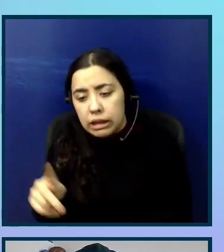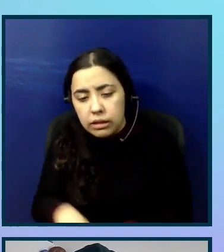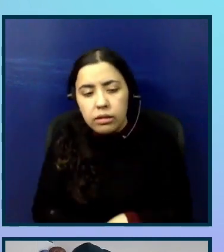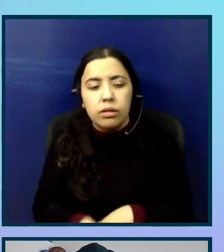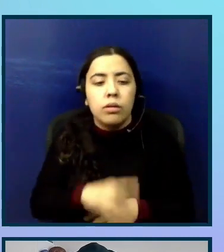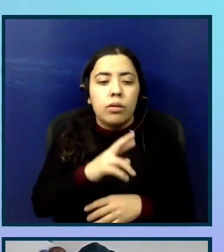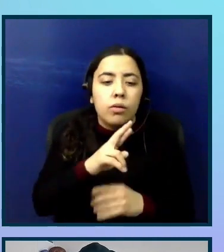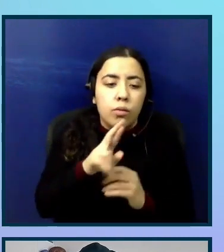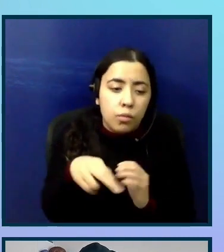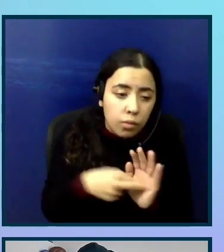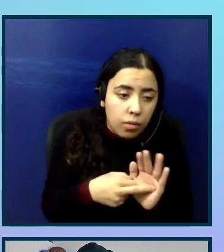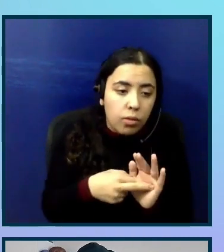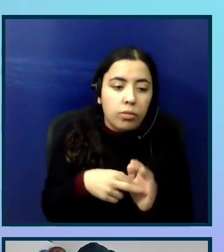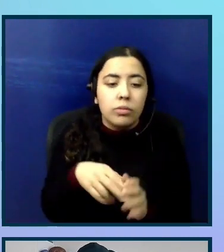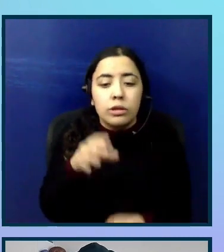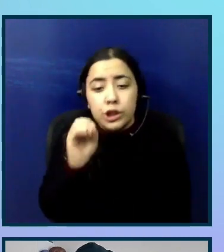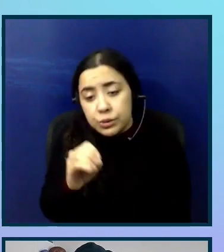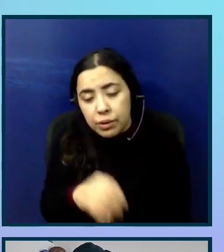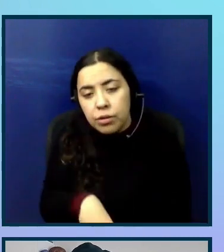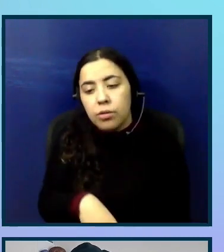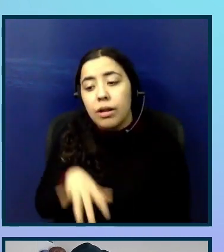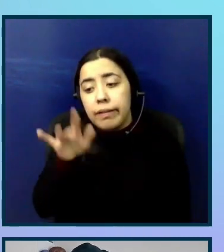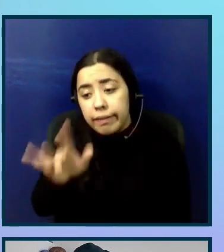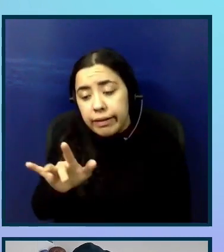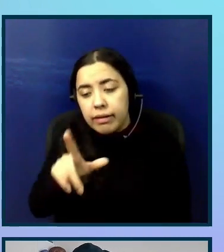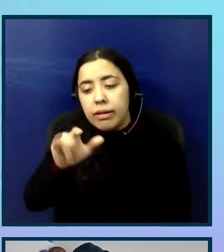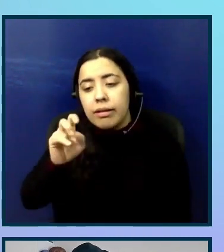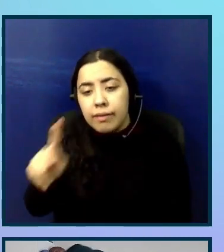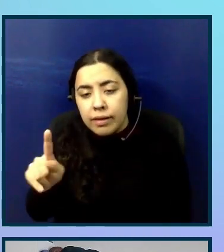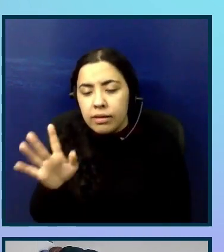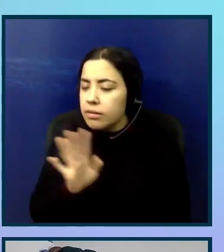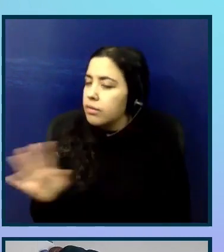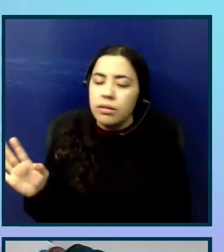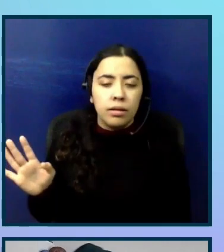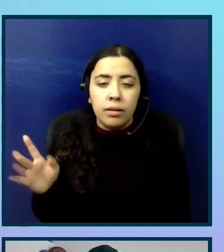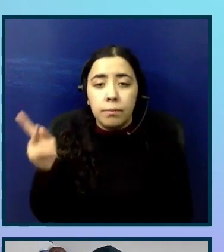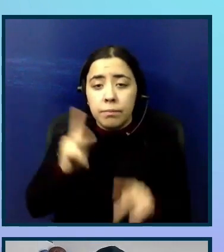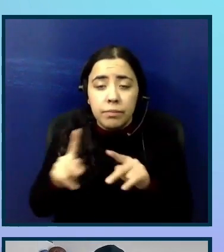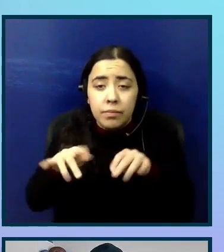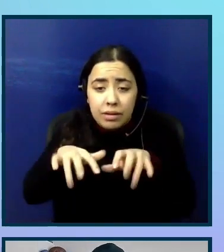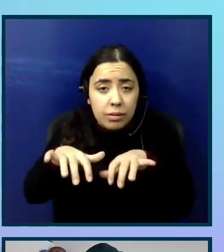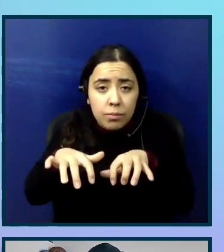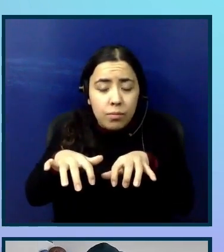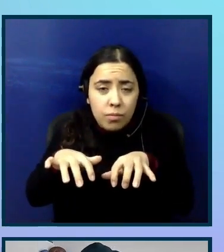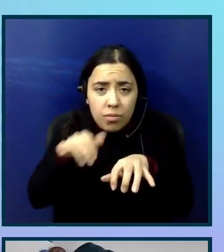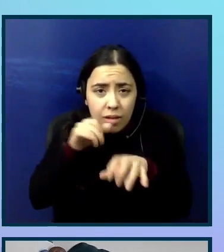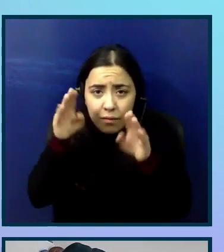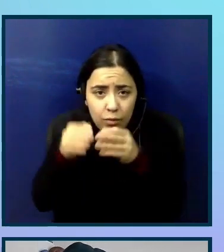Learn really quickly that that's not gonna have keyboard focus more than likely you're gonna have keyboard focus or you do have Tabindex zero.